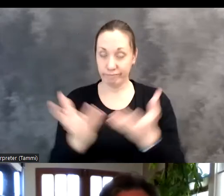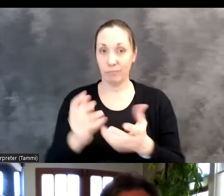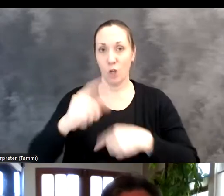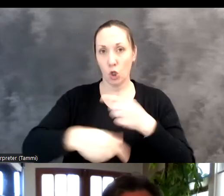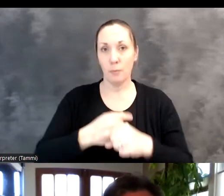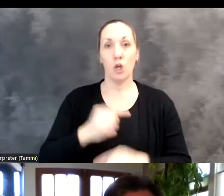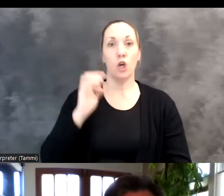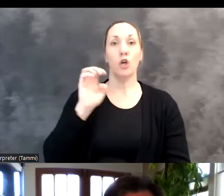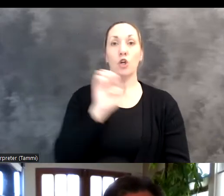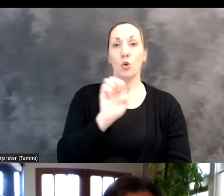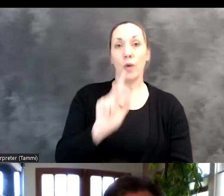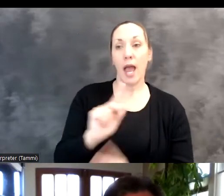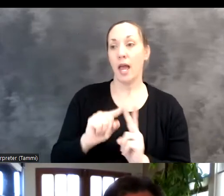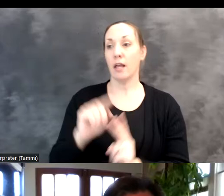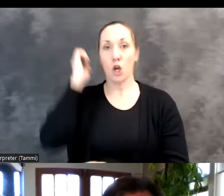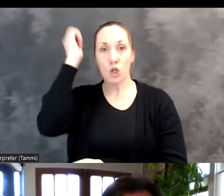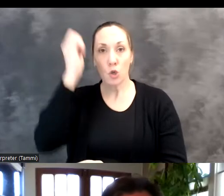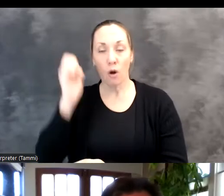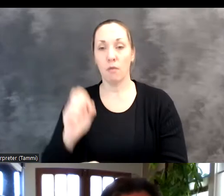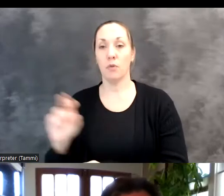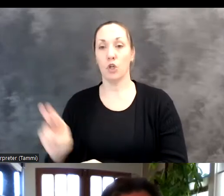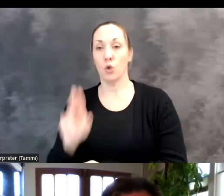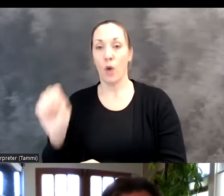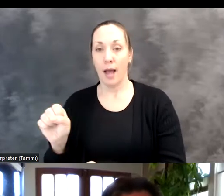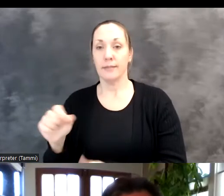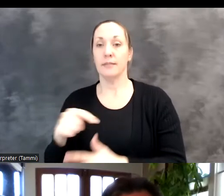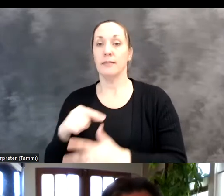obvious domain, you know, we worked global